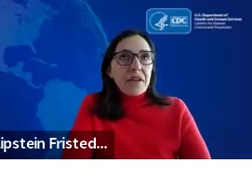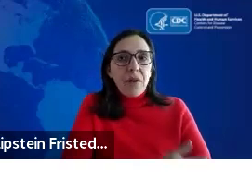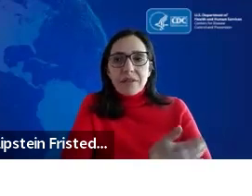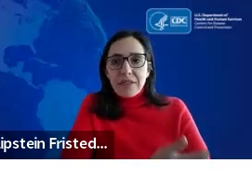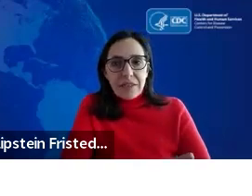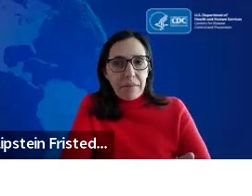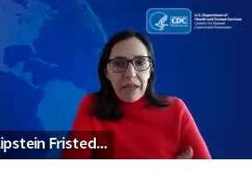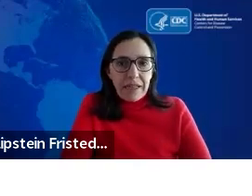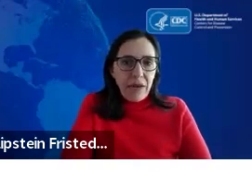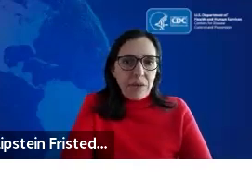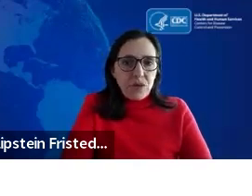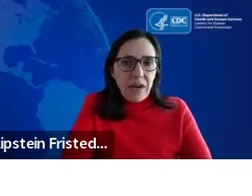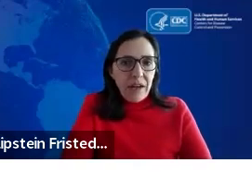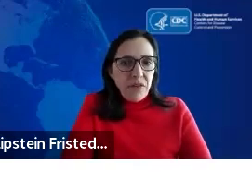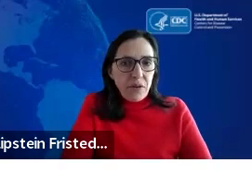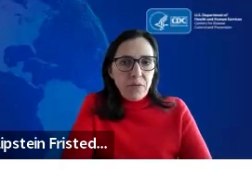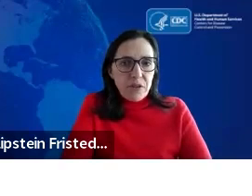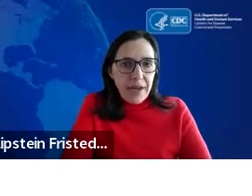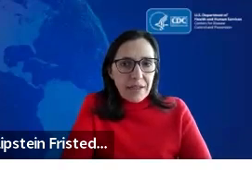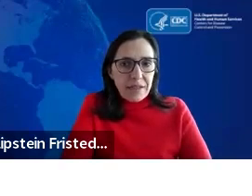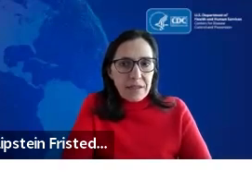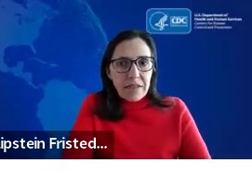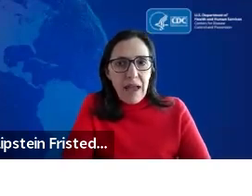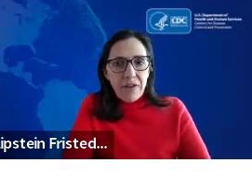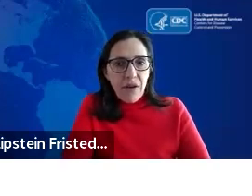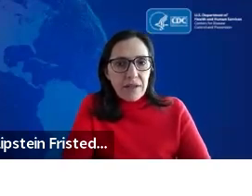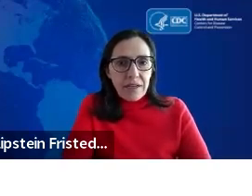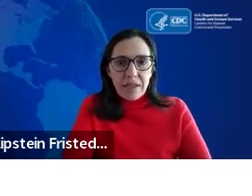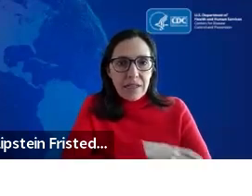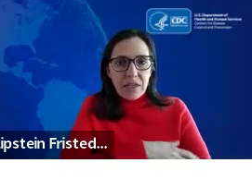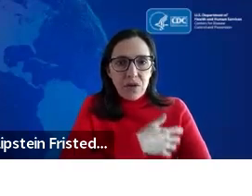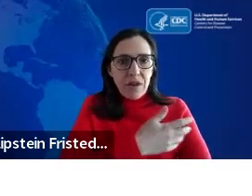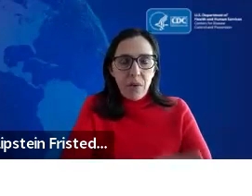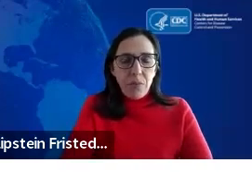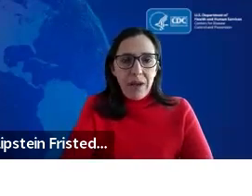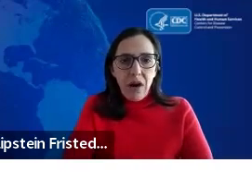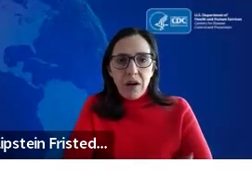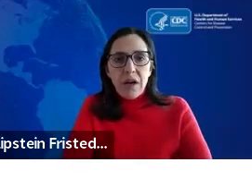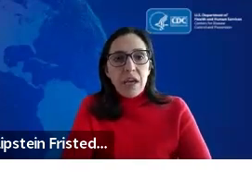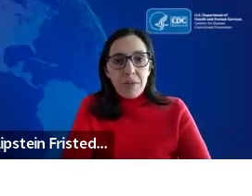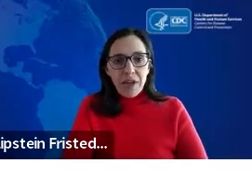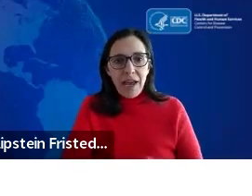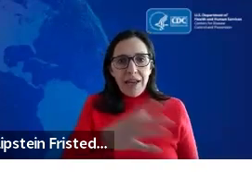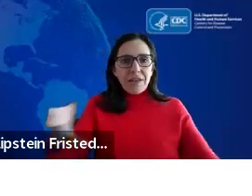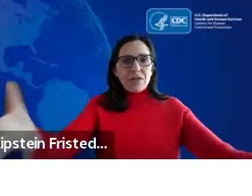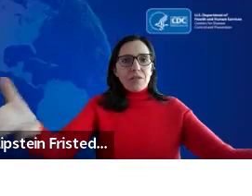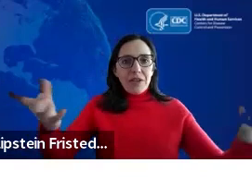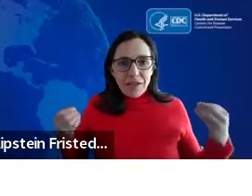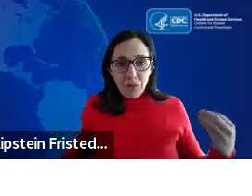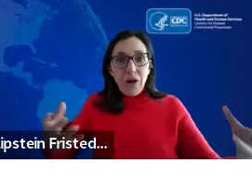And as well as things like plain language training for scientists and staff across CDC, so that when we are communicating those communication,